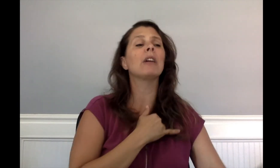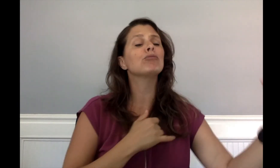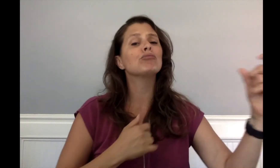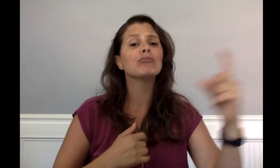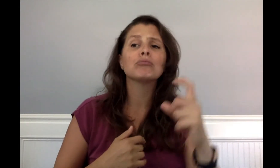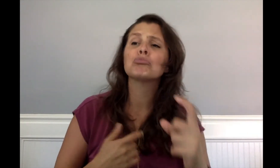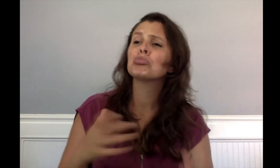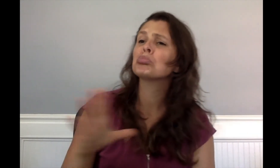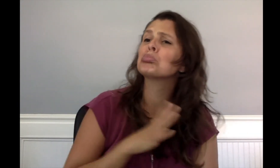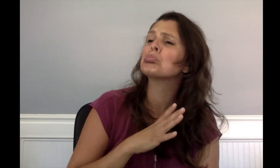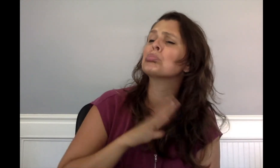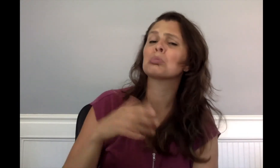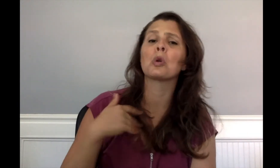Yvette came out of the kitchen.